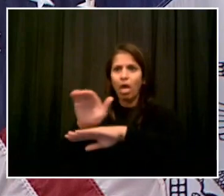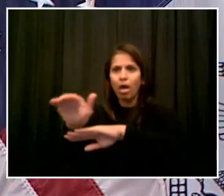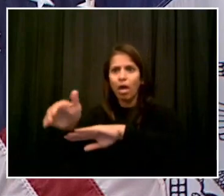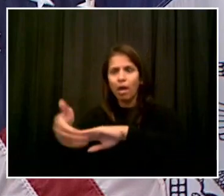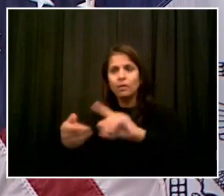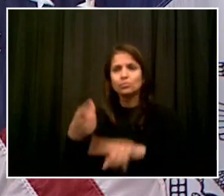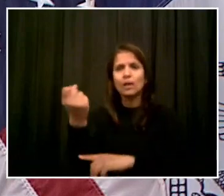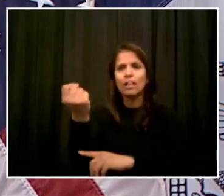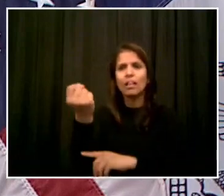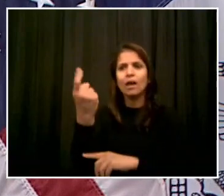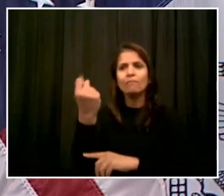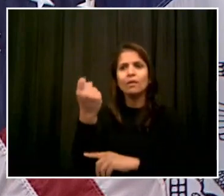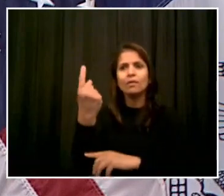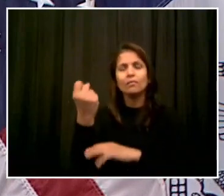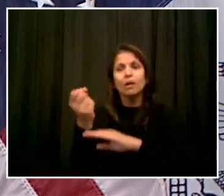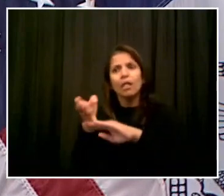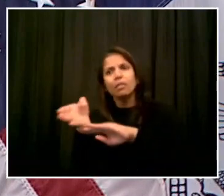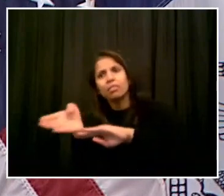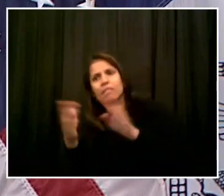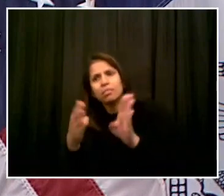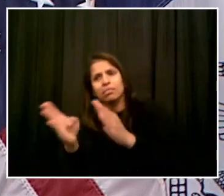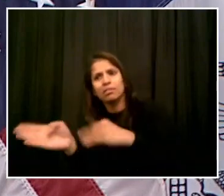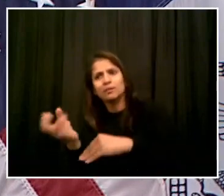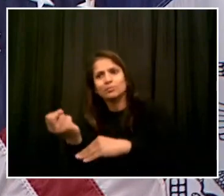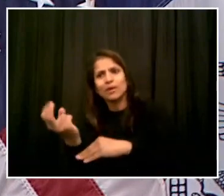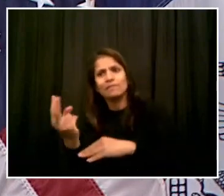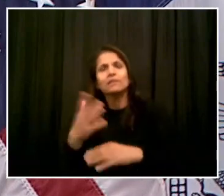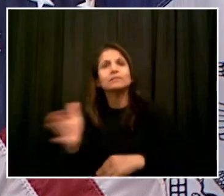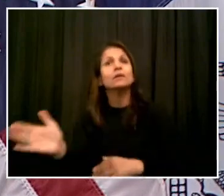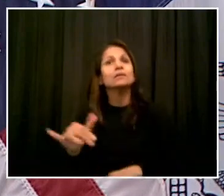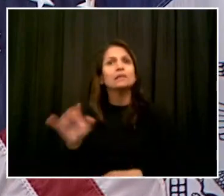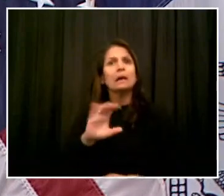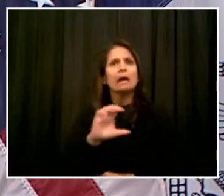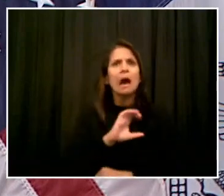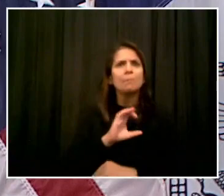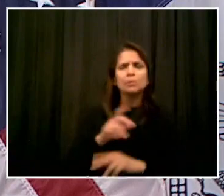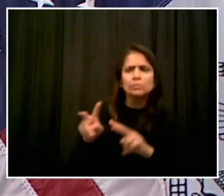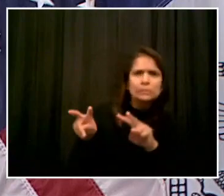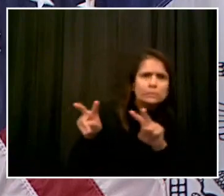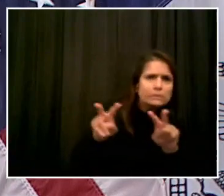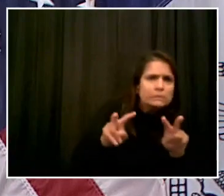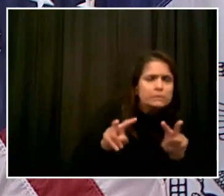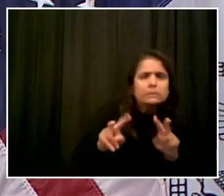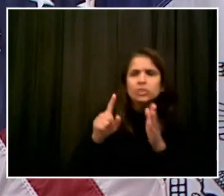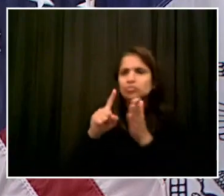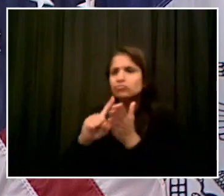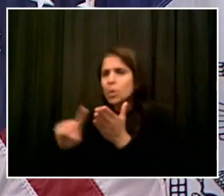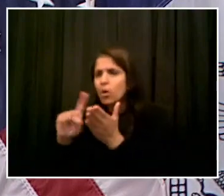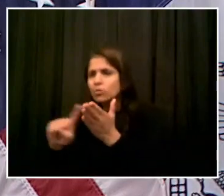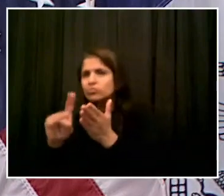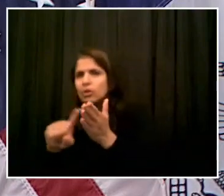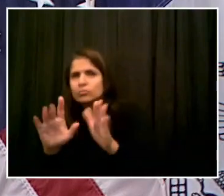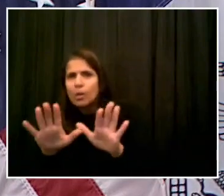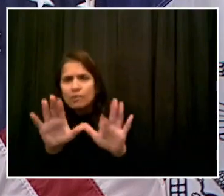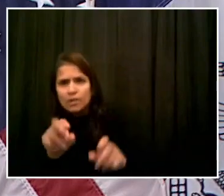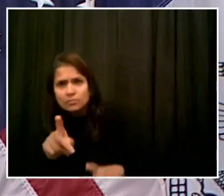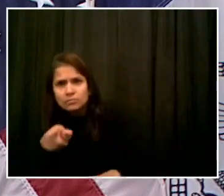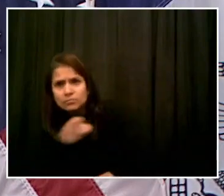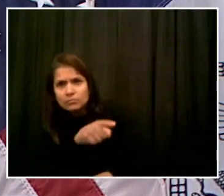IN LOOKING AT THAT AND TO LET PEOPLE DISPERSE OVERTIME AND THEY DID THAT AND THAT ACHIEVED THAT